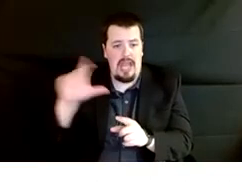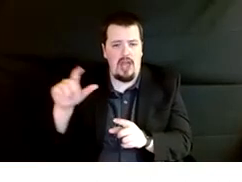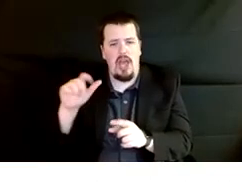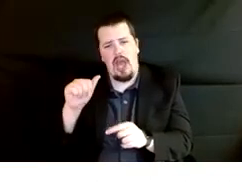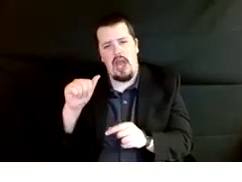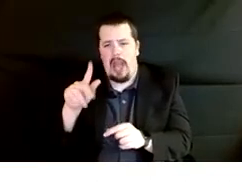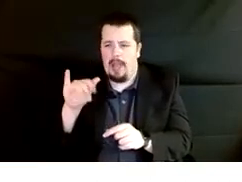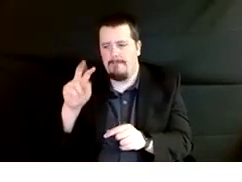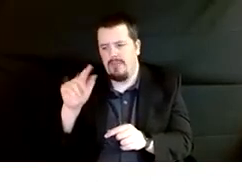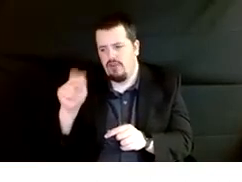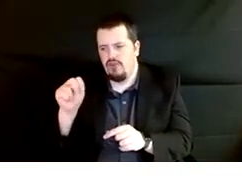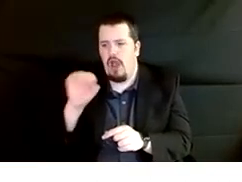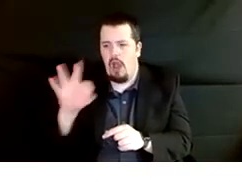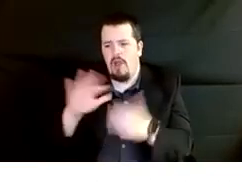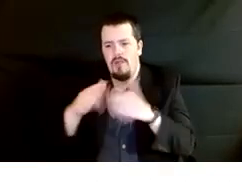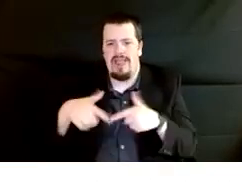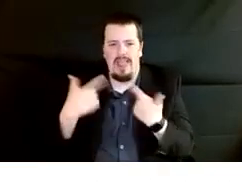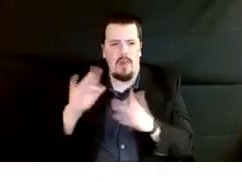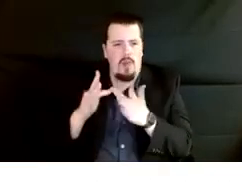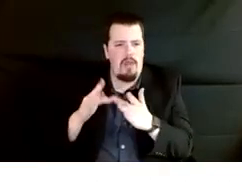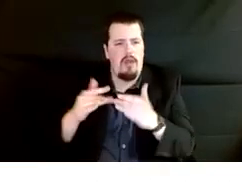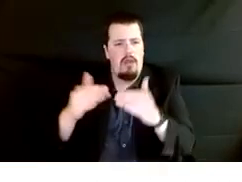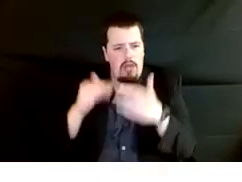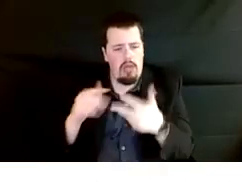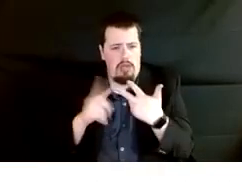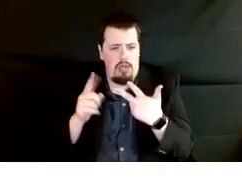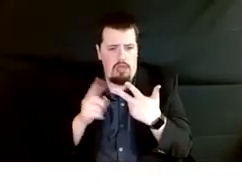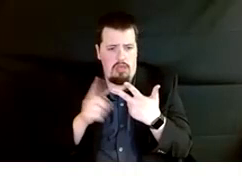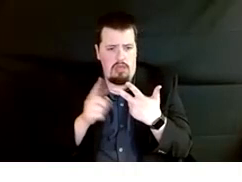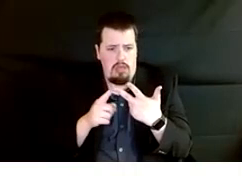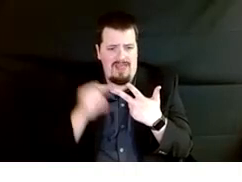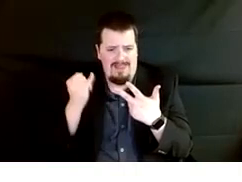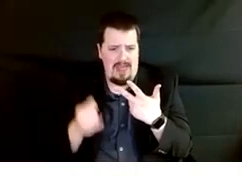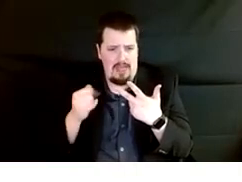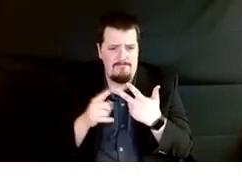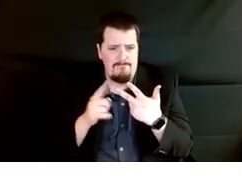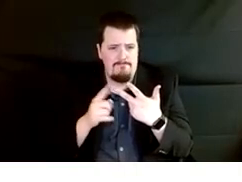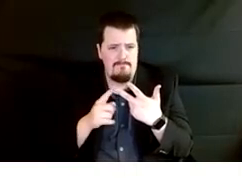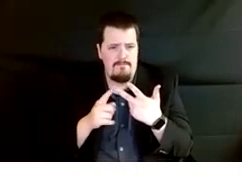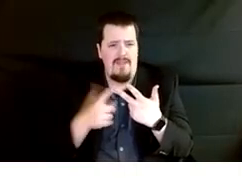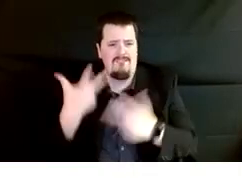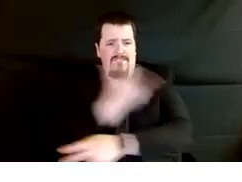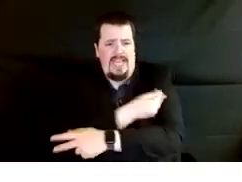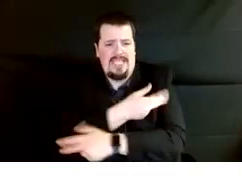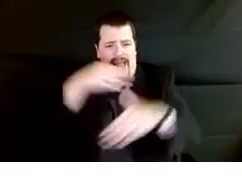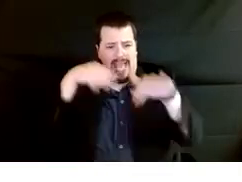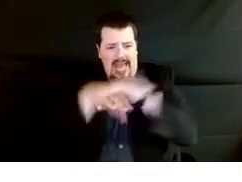website and the final resource that we have for you is Vaccine Access for People with Disabilities